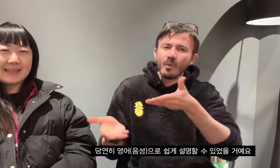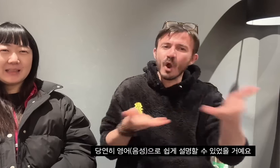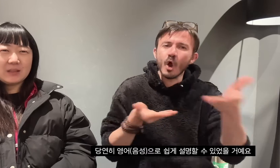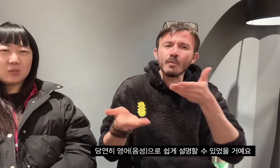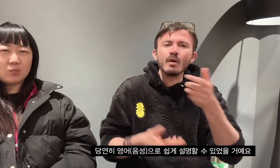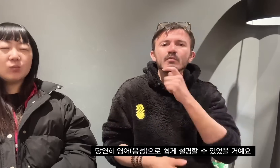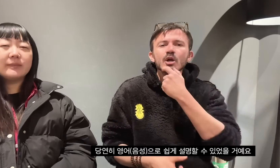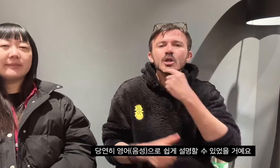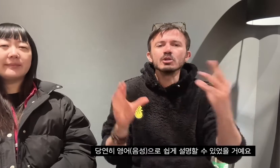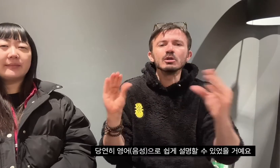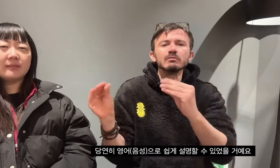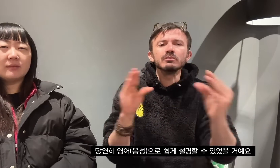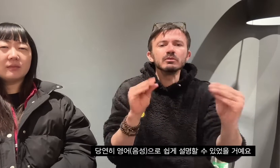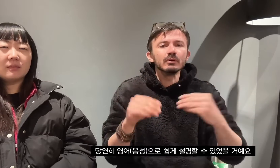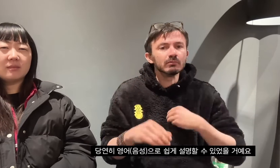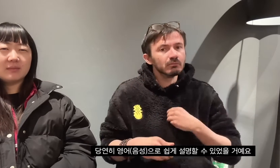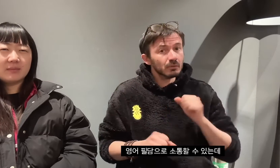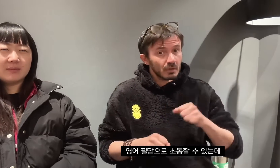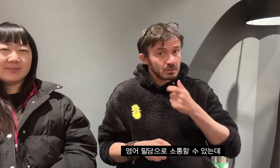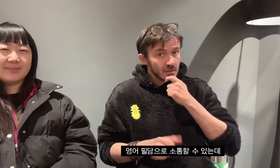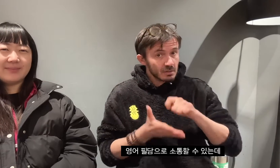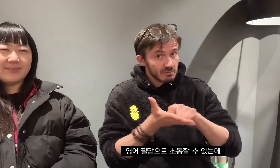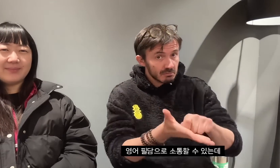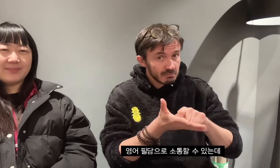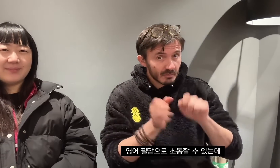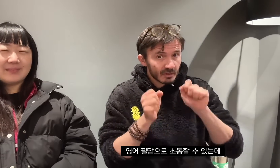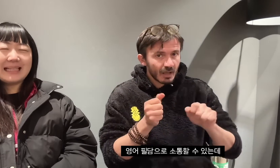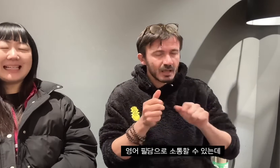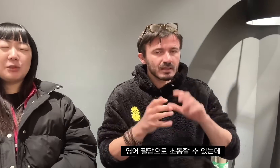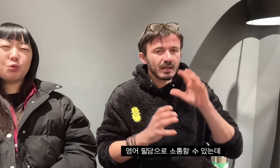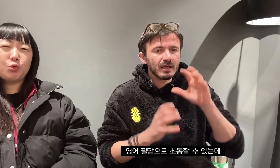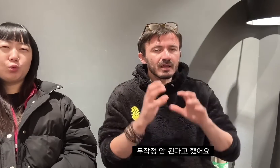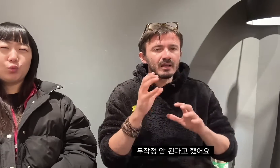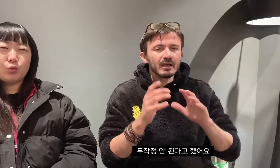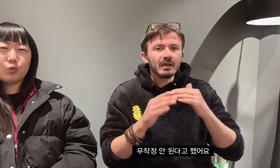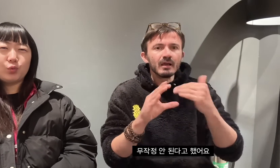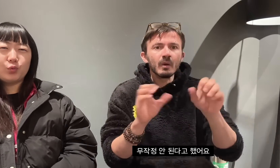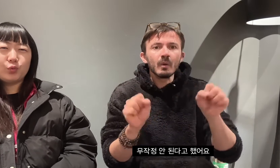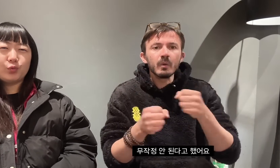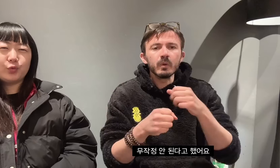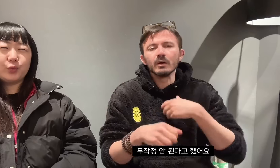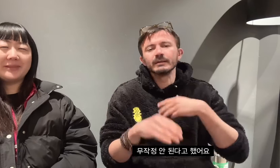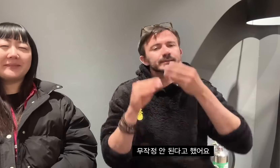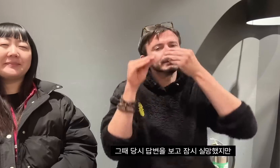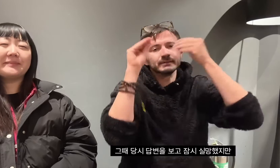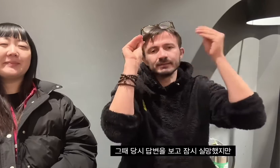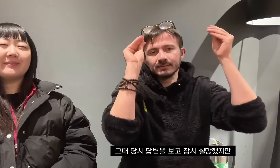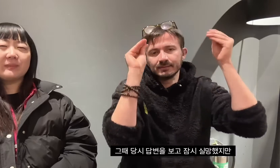of course it would have been easy to explain in English (audio). We can communicate in English by writing, but they just said no.